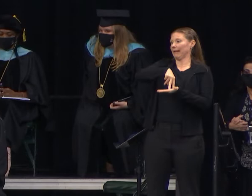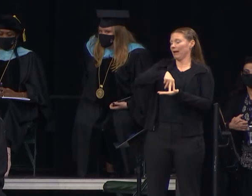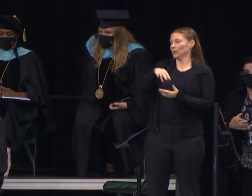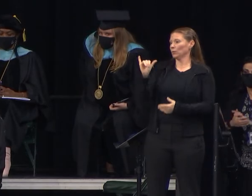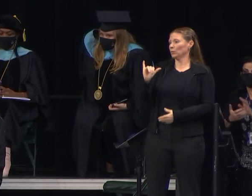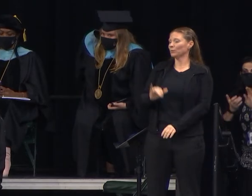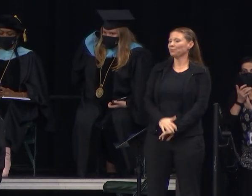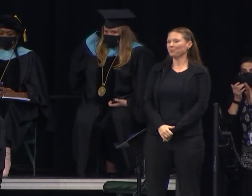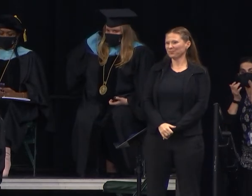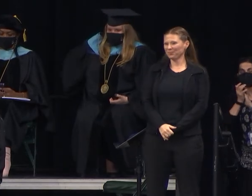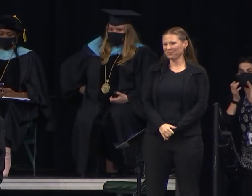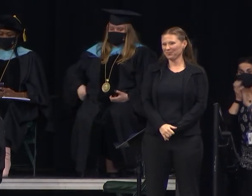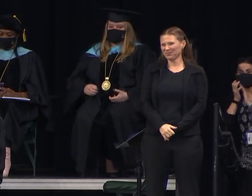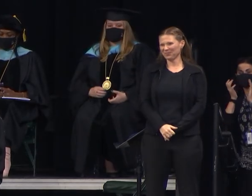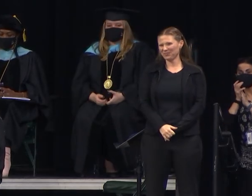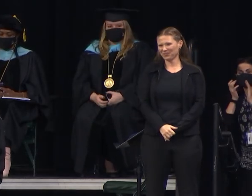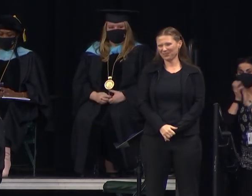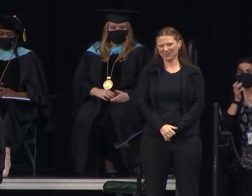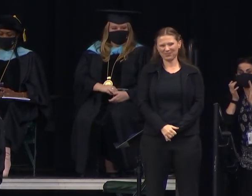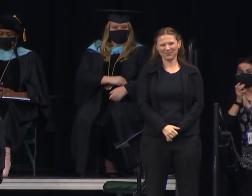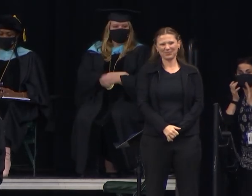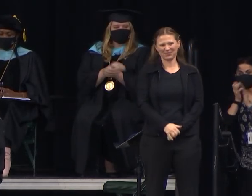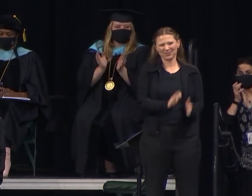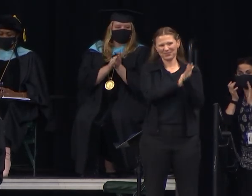(audience applauding)